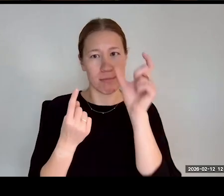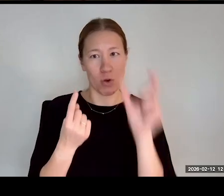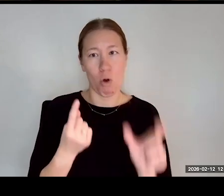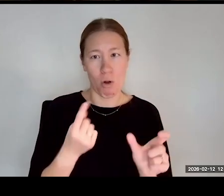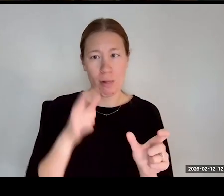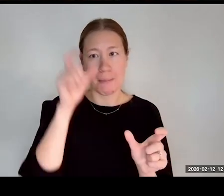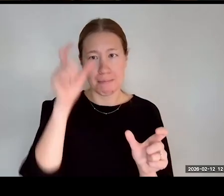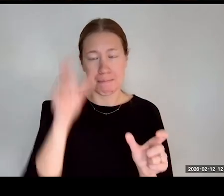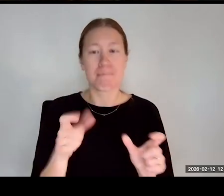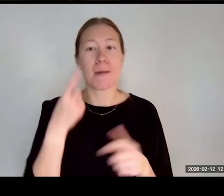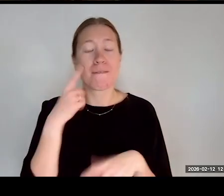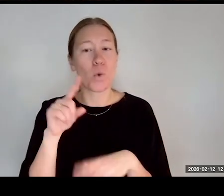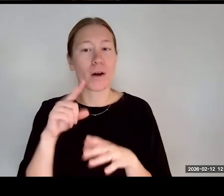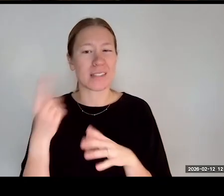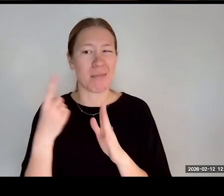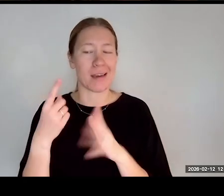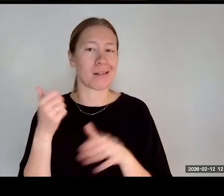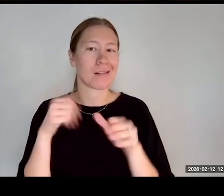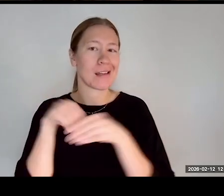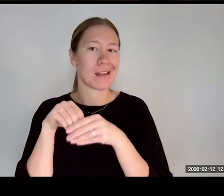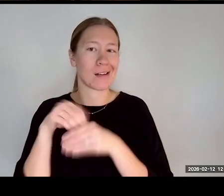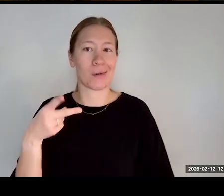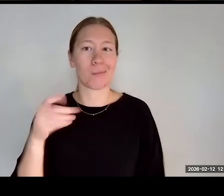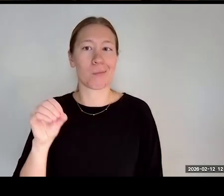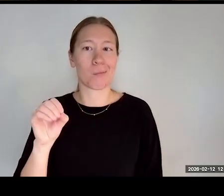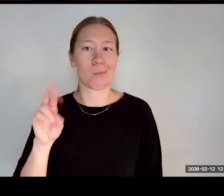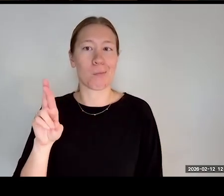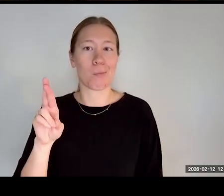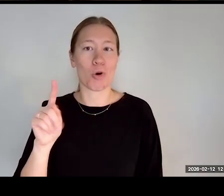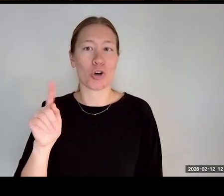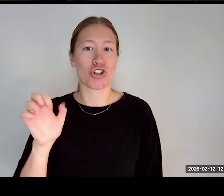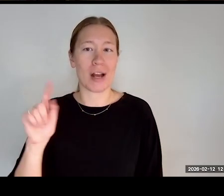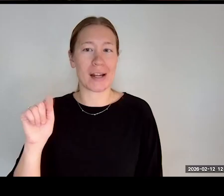for something that is in portrait format. And again, that just helps with readability